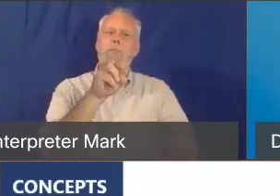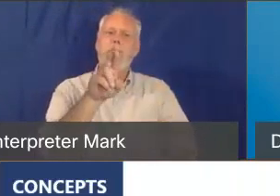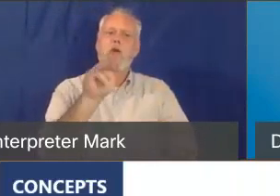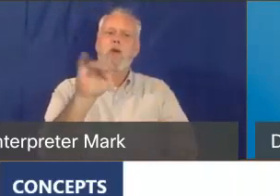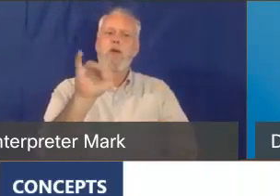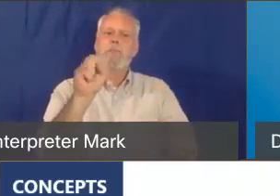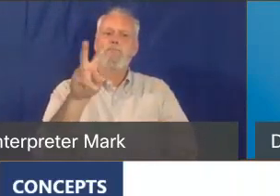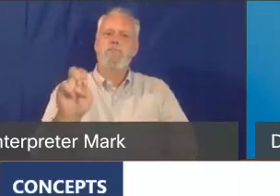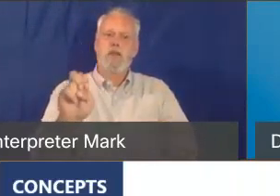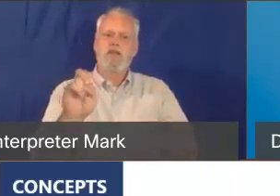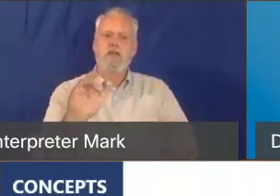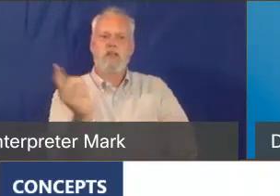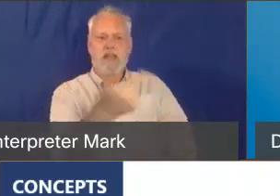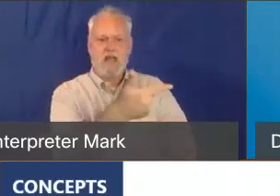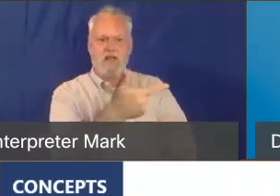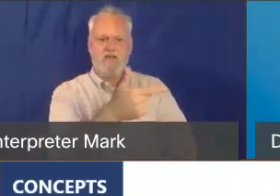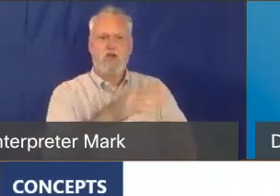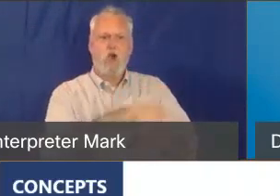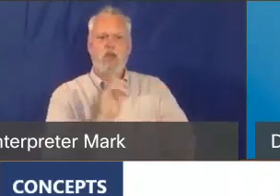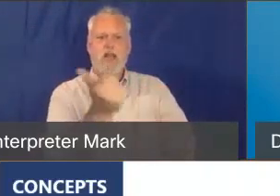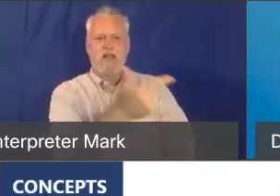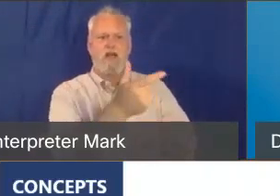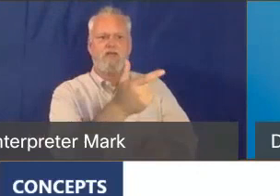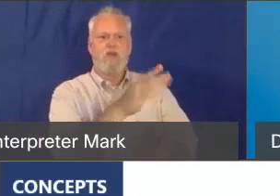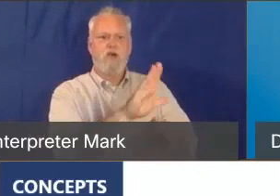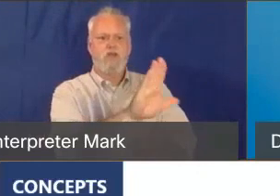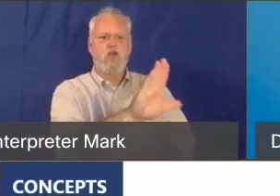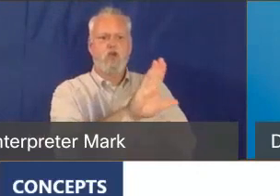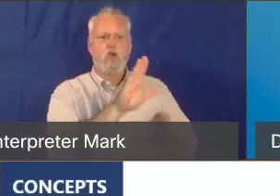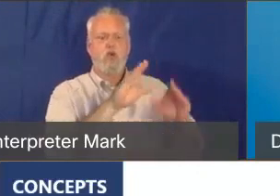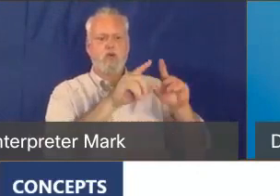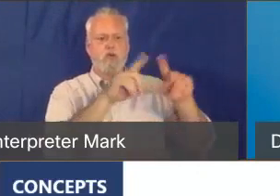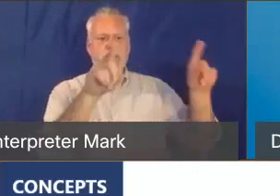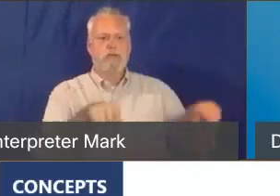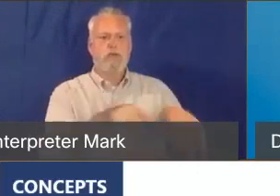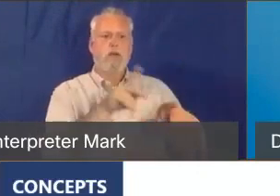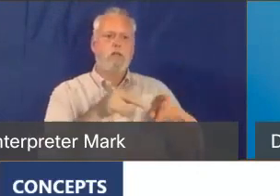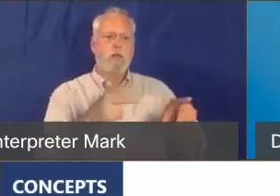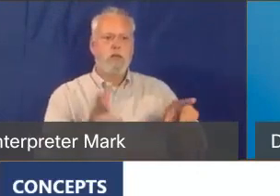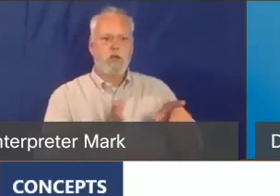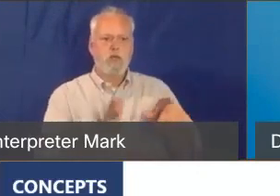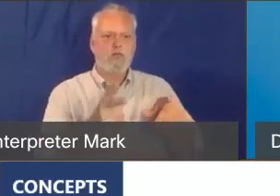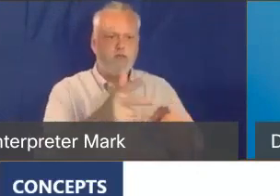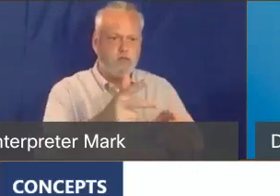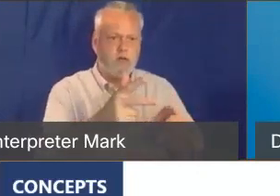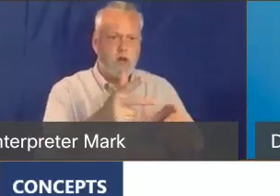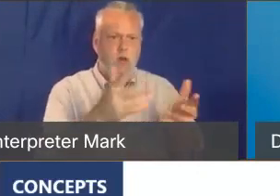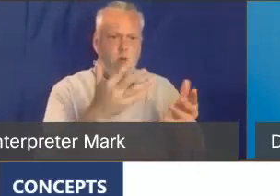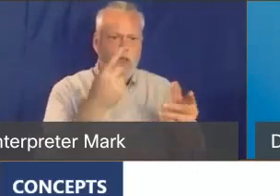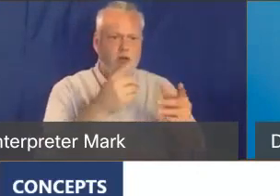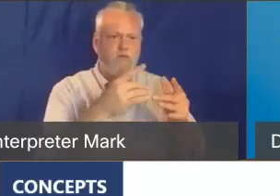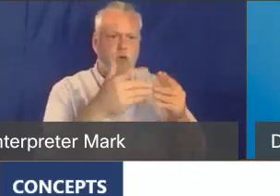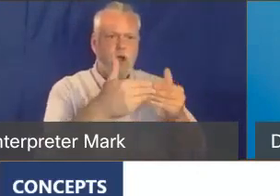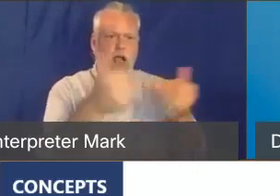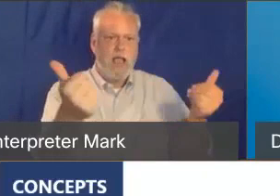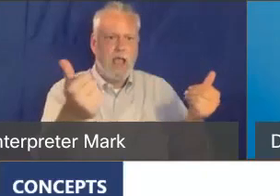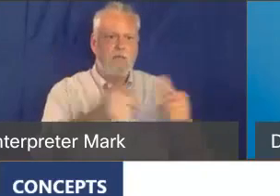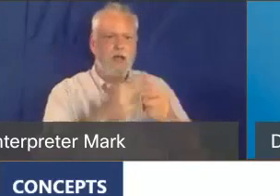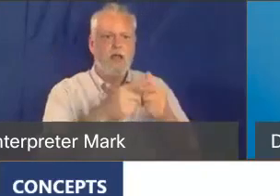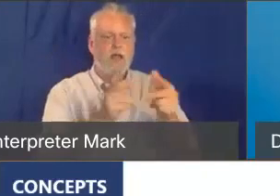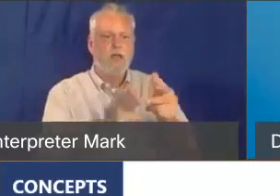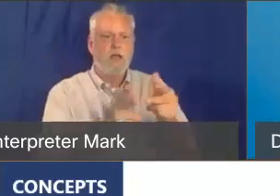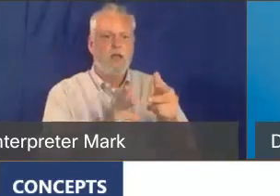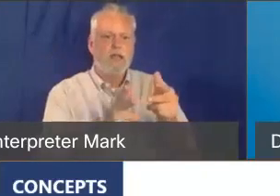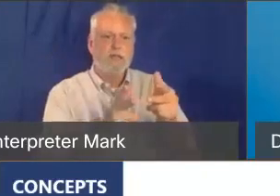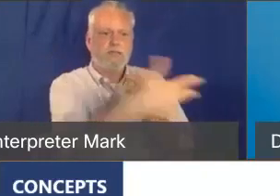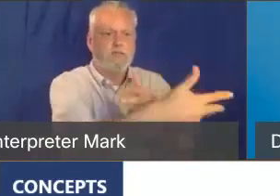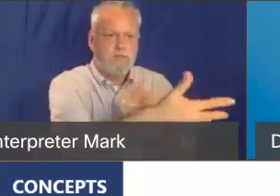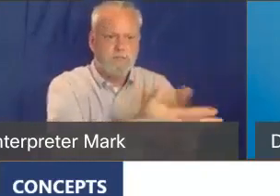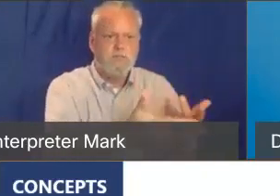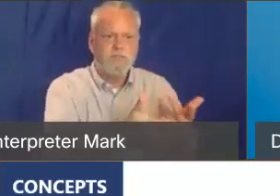Just kind of on the left side of your screen there where people will kind of pull into the intersection and they wait for a gap in oncoming traffic and they know they tweak out their turn as the all lights going.